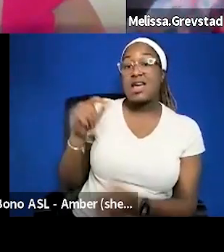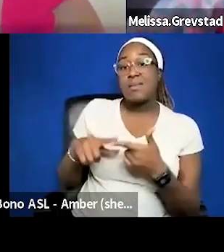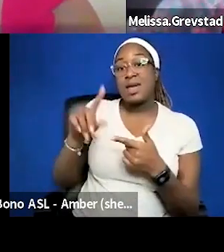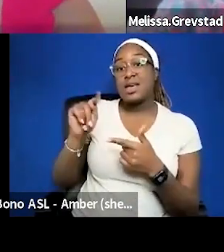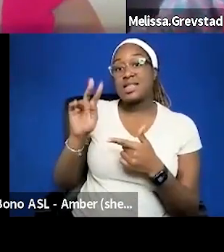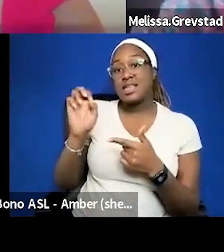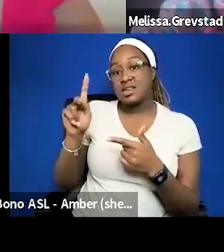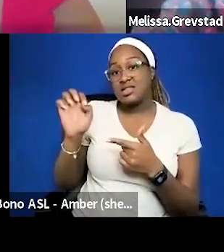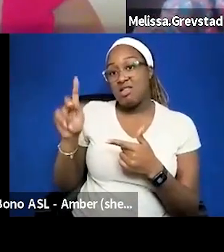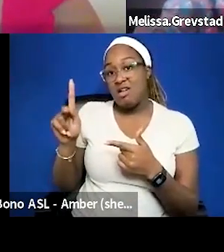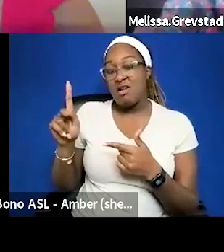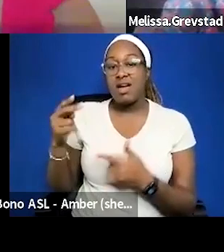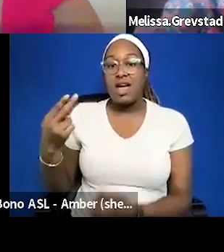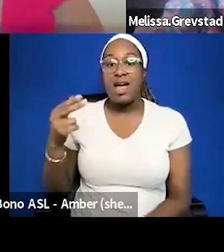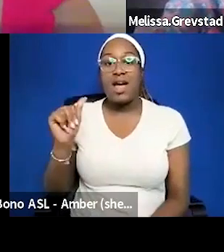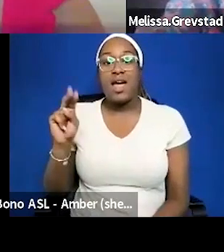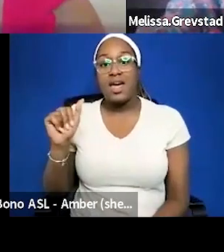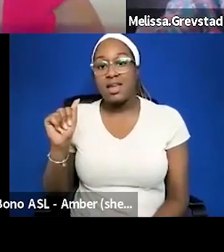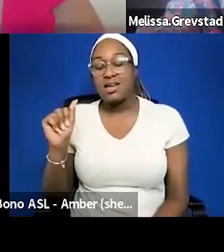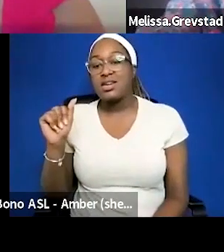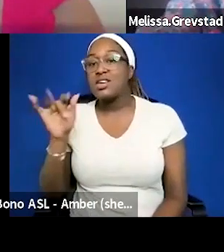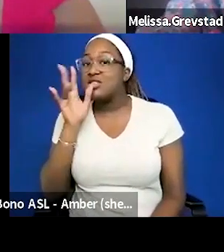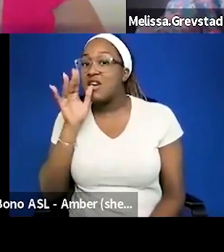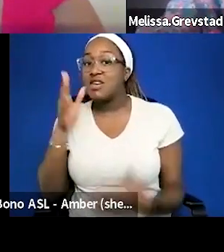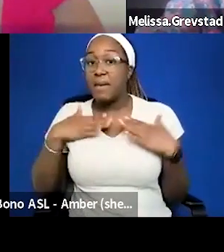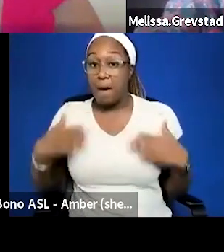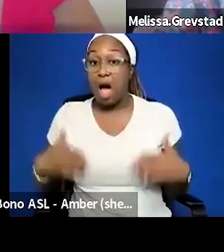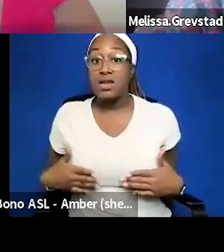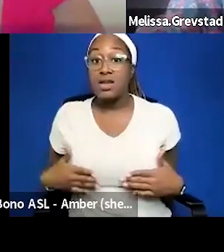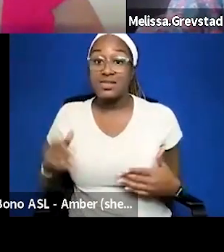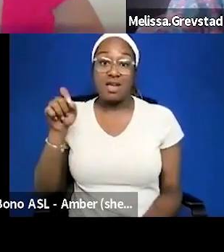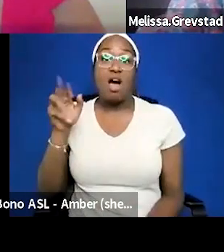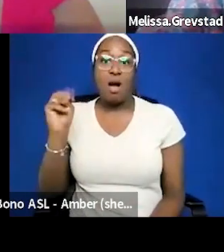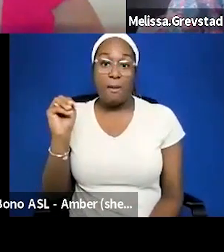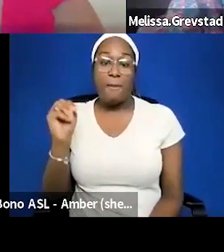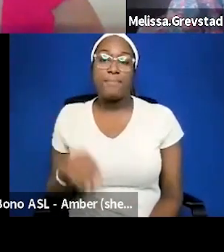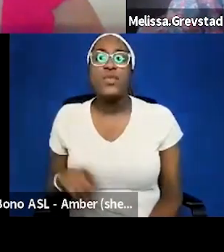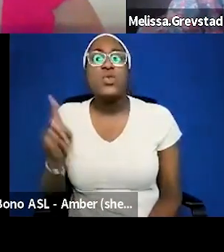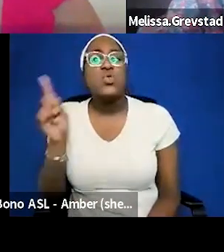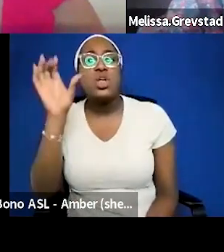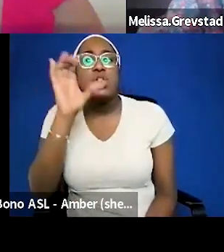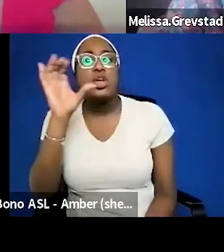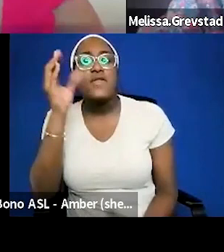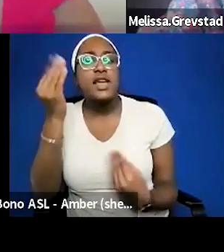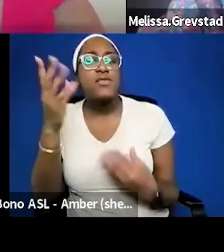or through my website Hannahtalksbodies.com and where should folks looks for information about Dove, Dana?